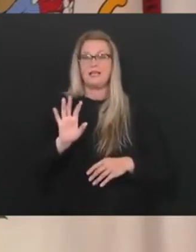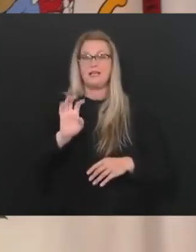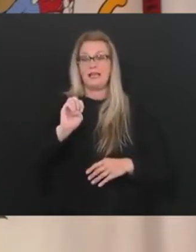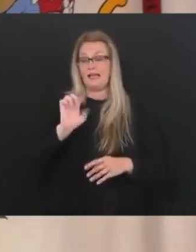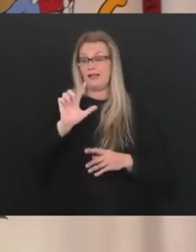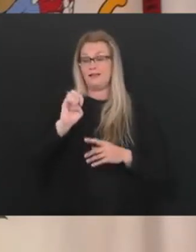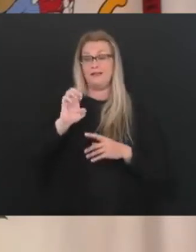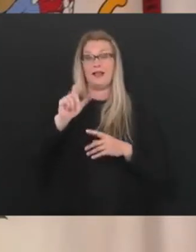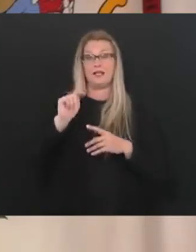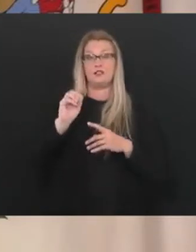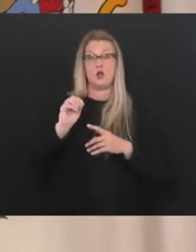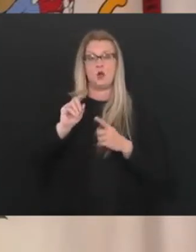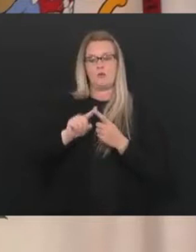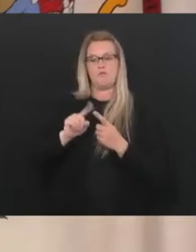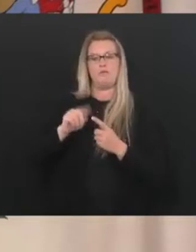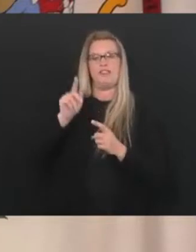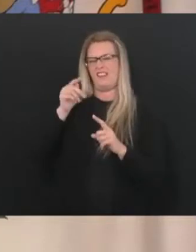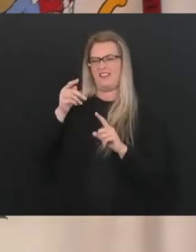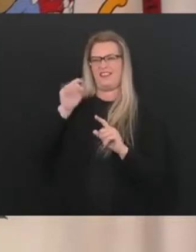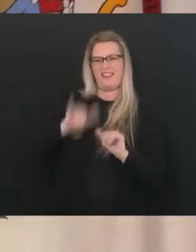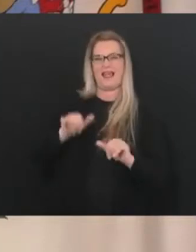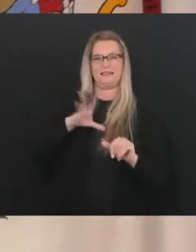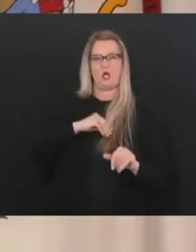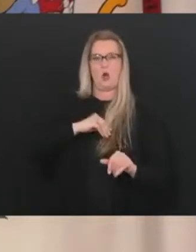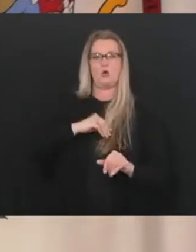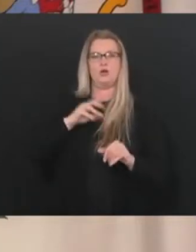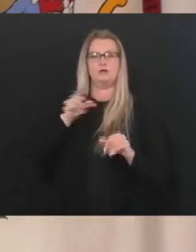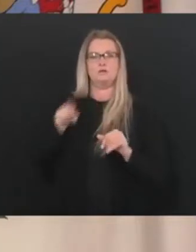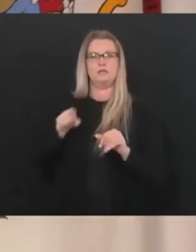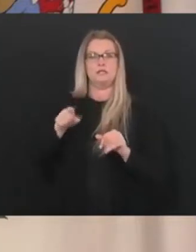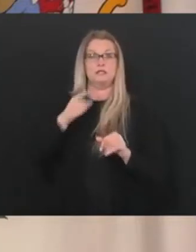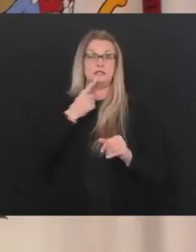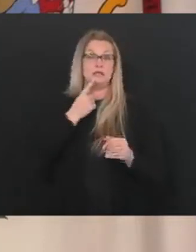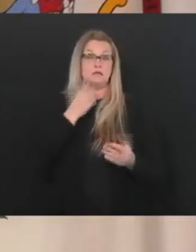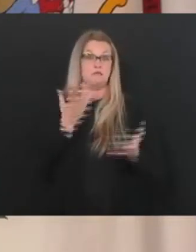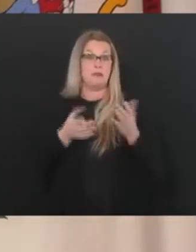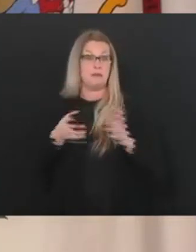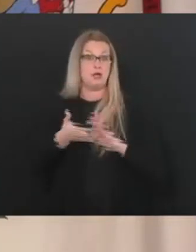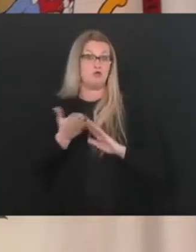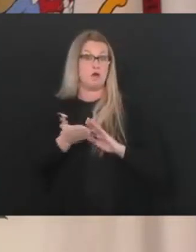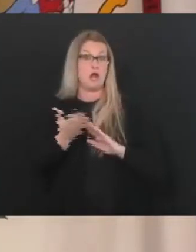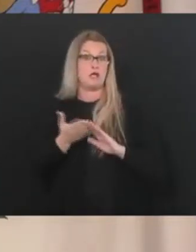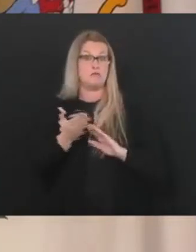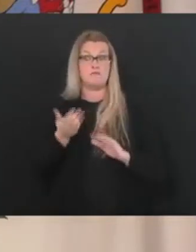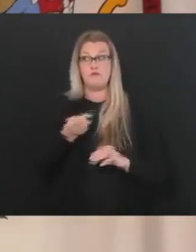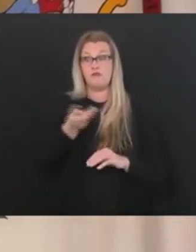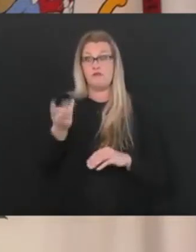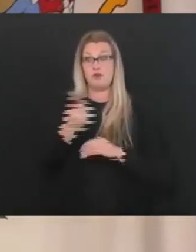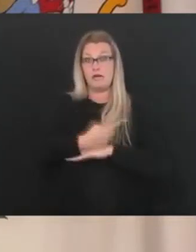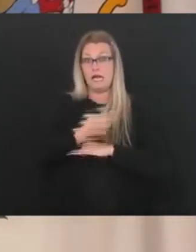PROBABLY NOW EIGHT OR TEN DAYS AGO, YOU KNOW, THE OWNER ASKED REALLY AND TRULY THAT THERE